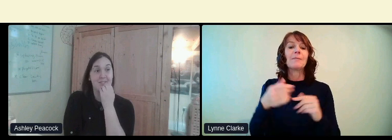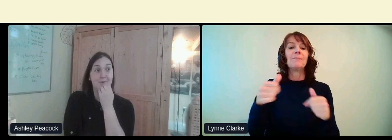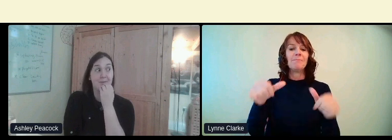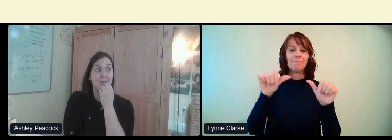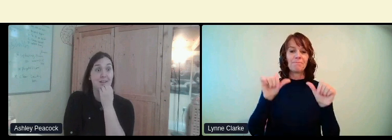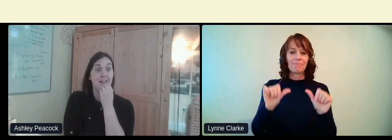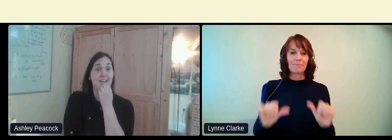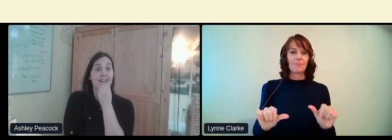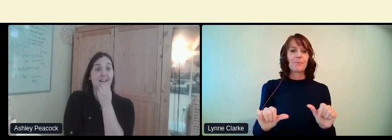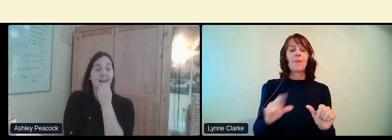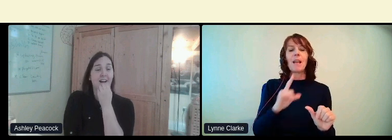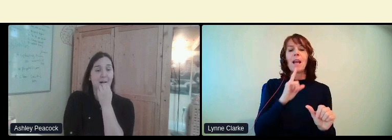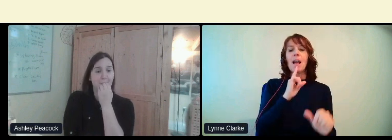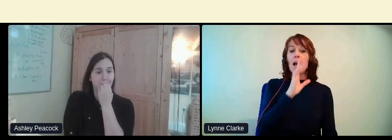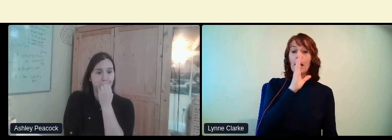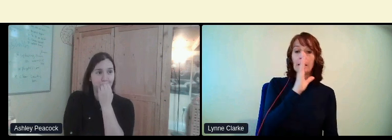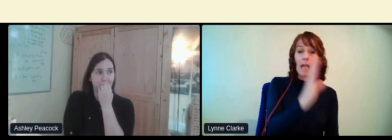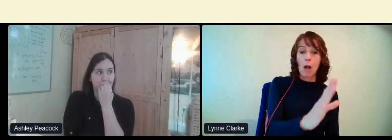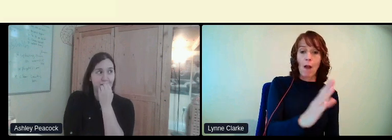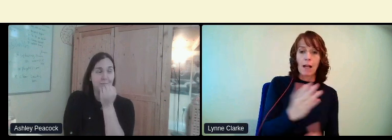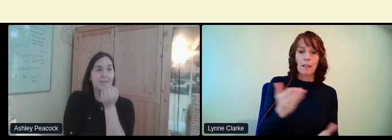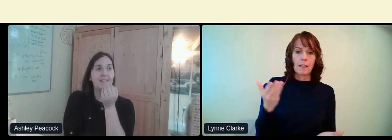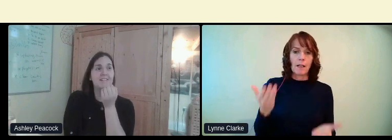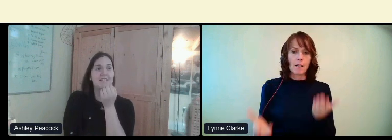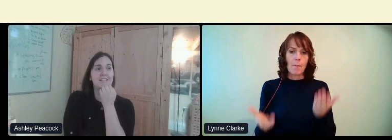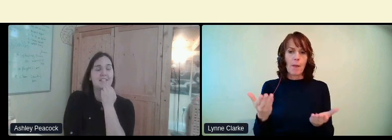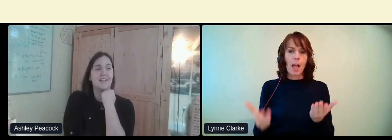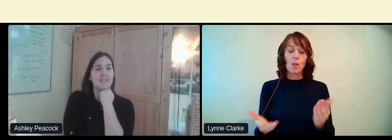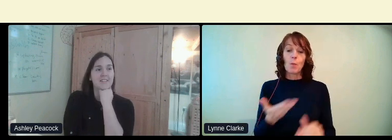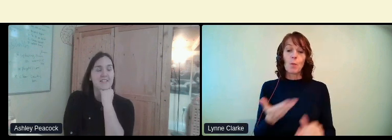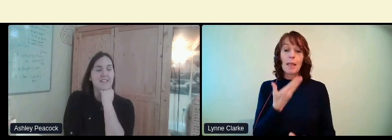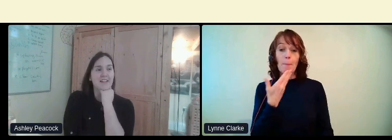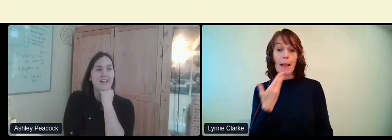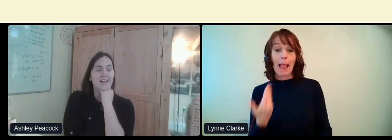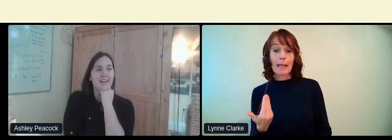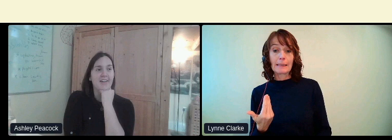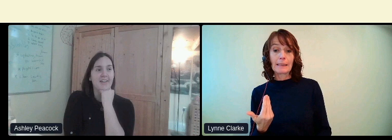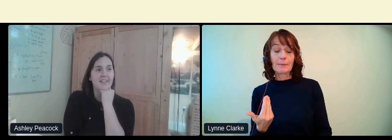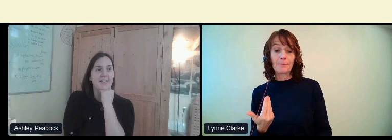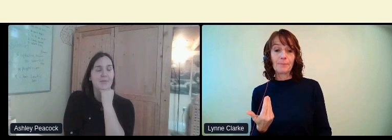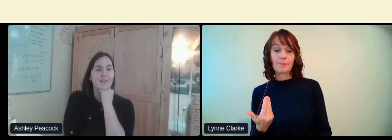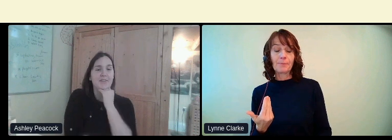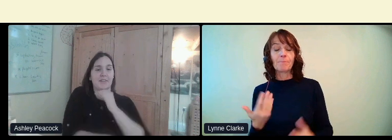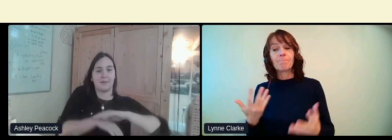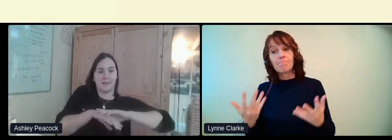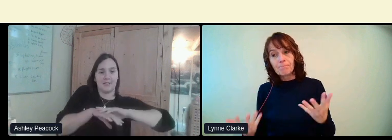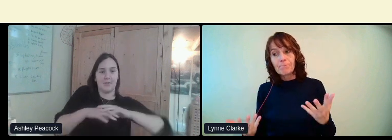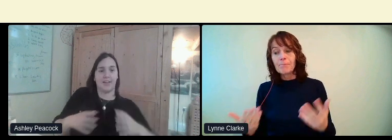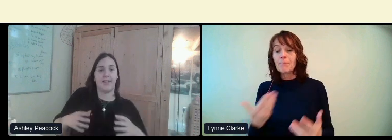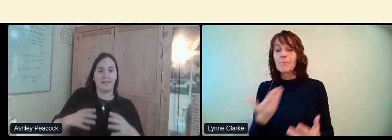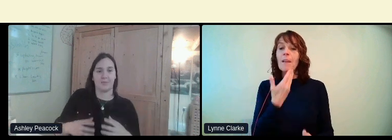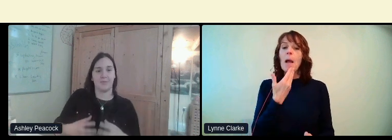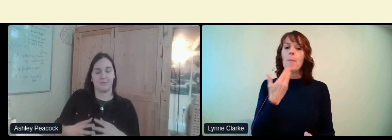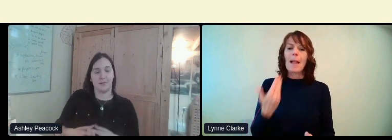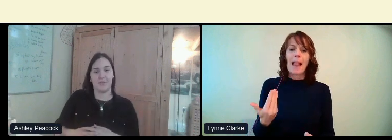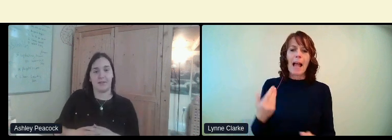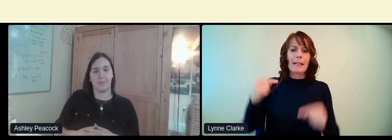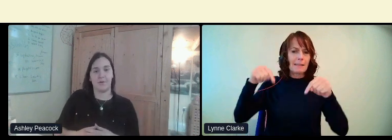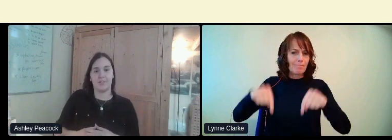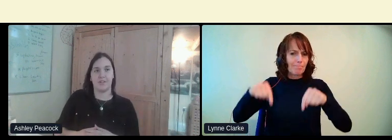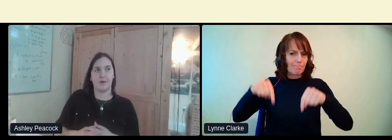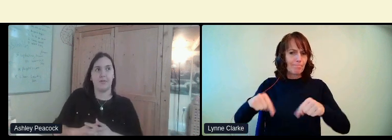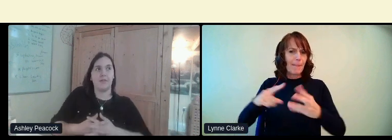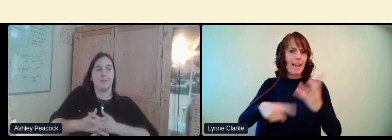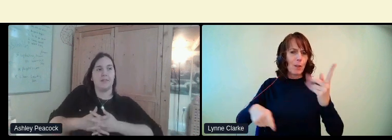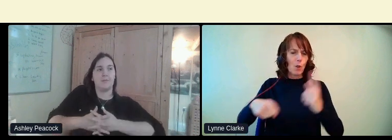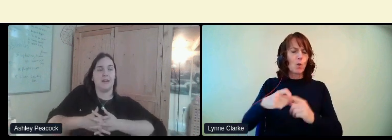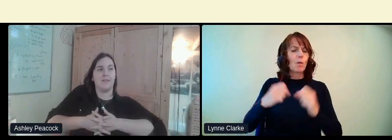being polite. Politeness - it's something in the UK that's really important. Often it means we have